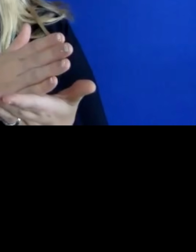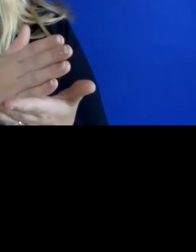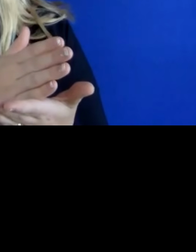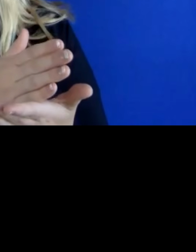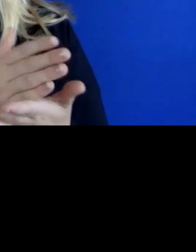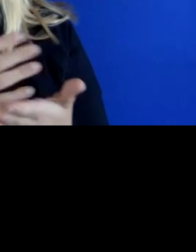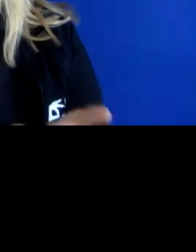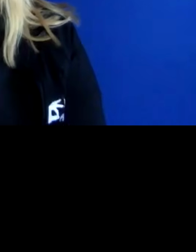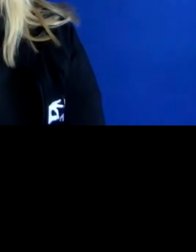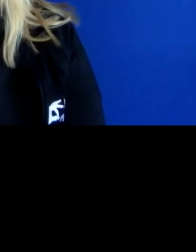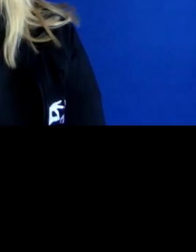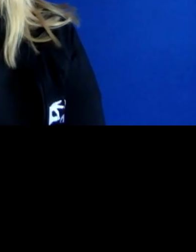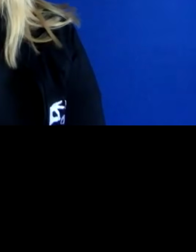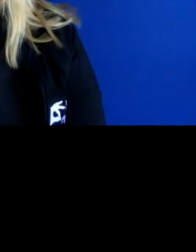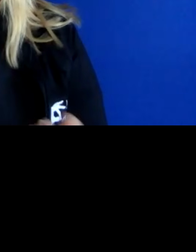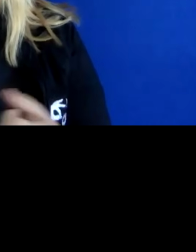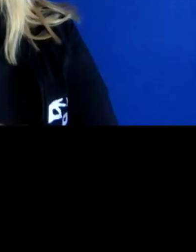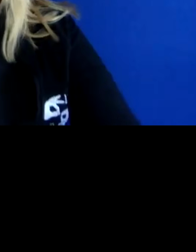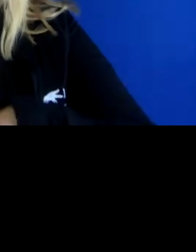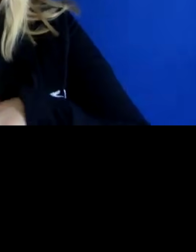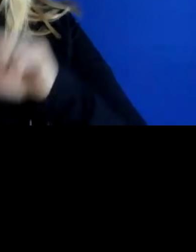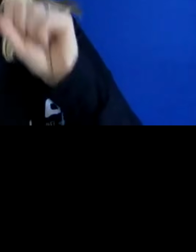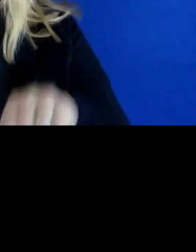so, anytime that we can use it, we can make it even better and better.